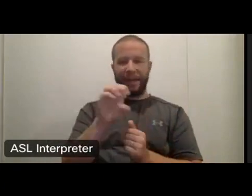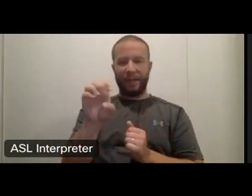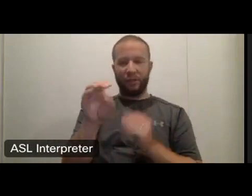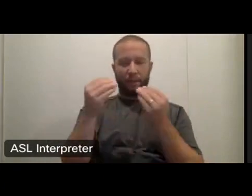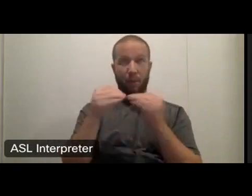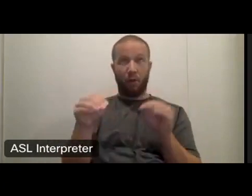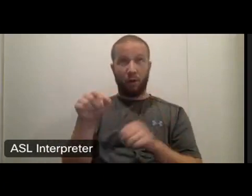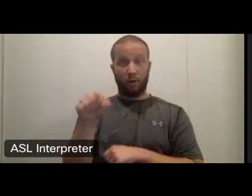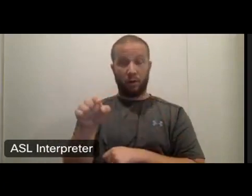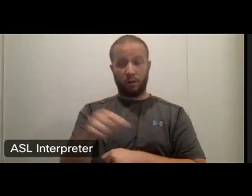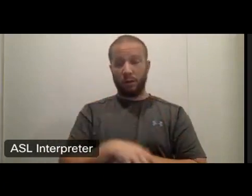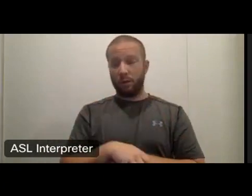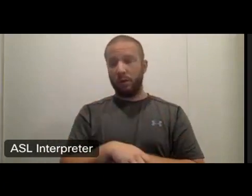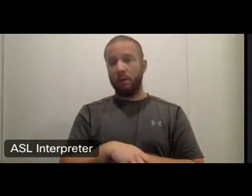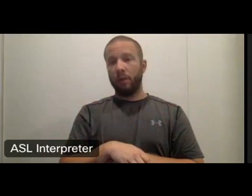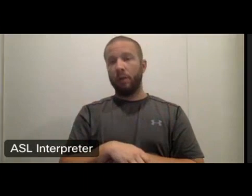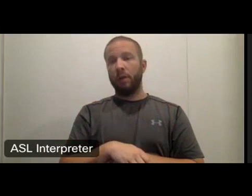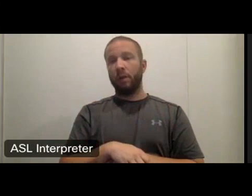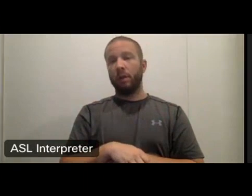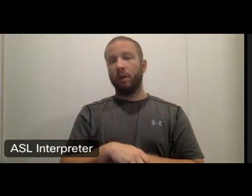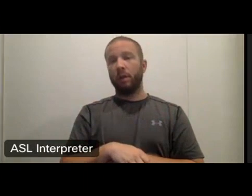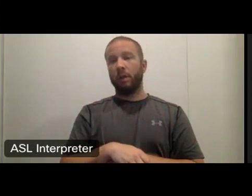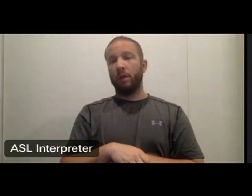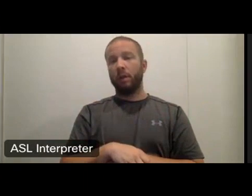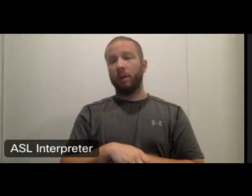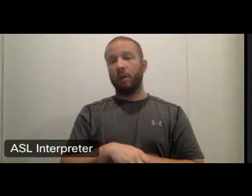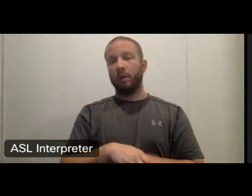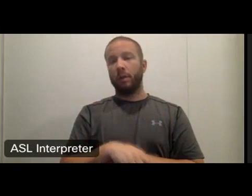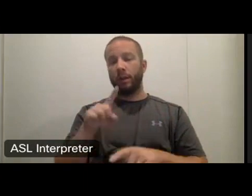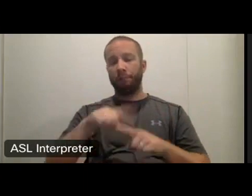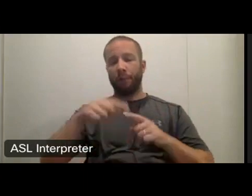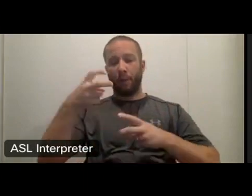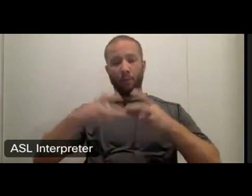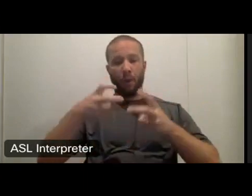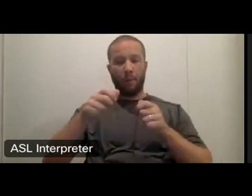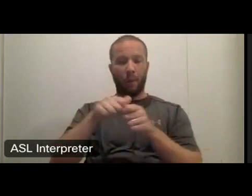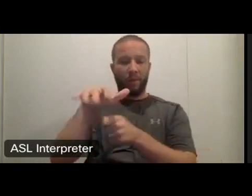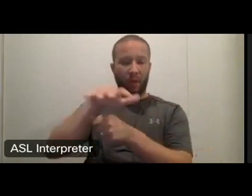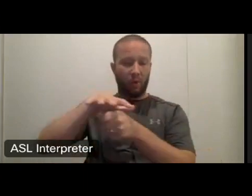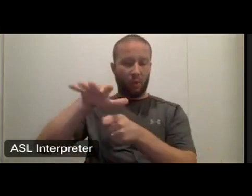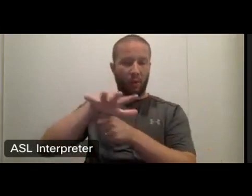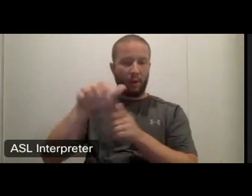but um due to some of the issues that we have in a lot of the routes in the city